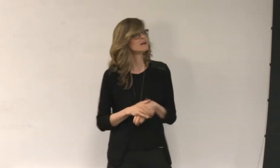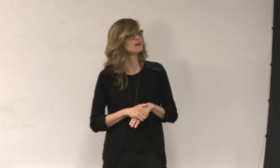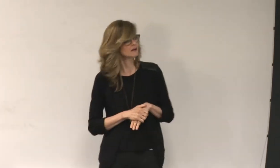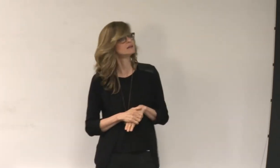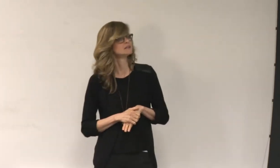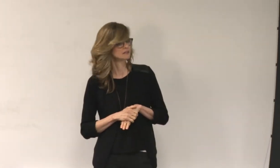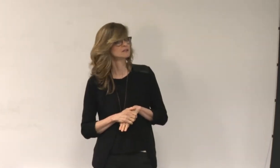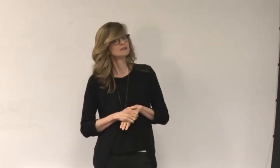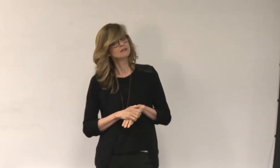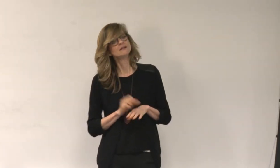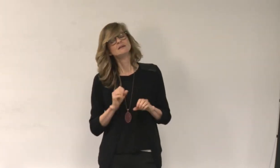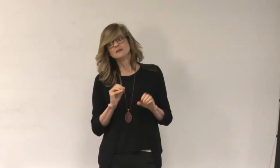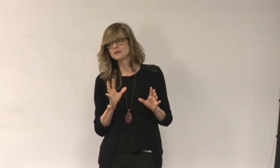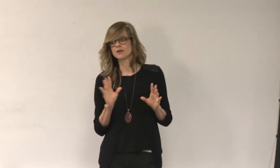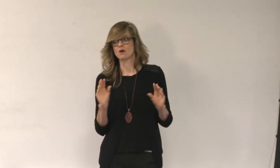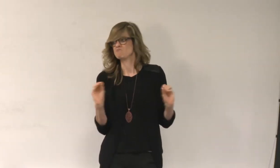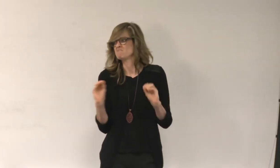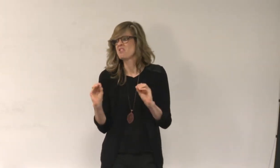AND TO SPEAK CLEARLY SO THAT THEY COULD UNDERSTAND ME.